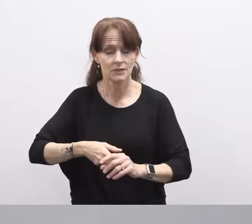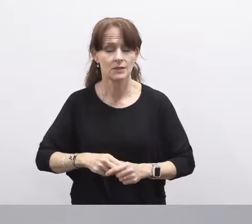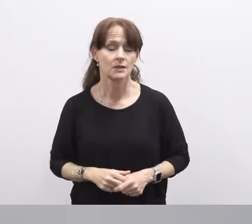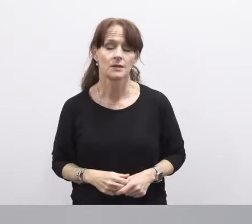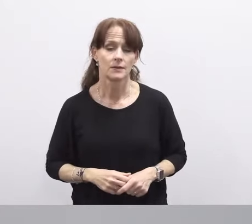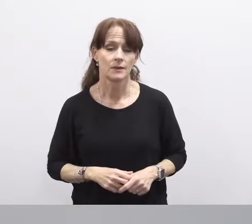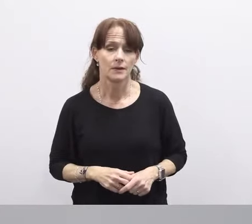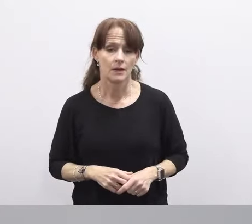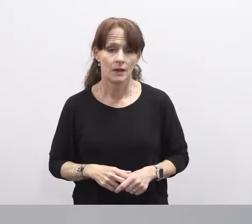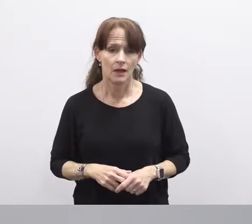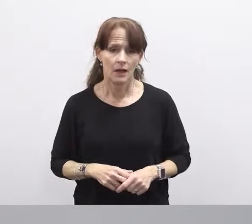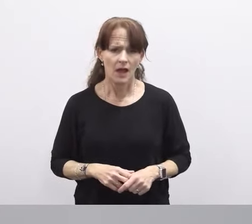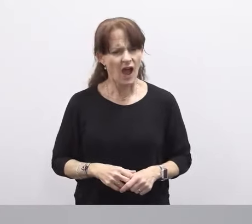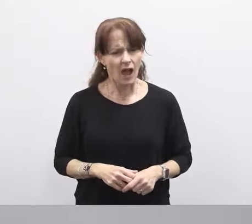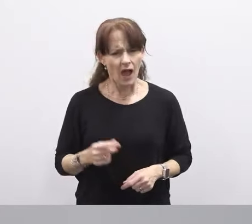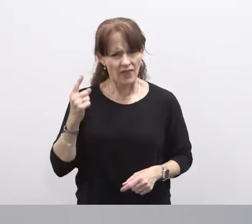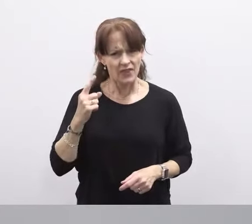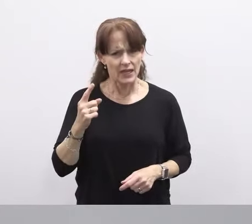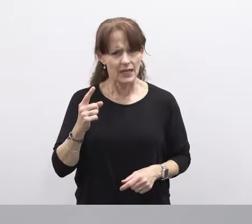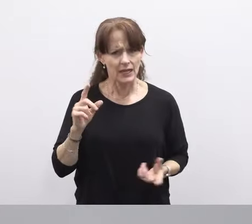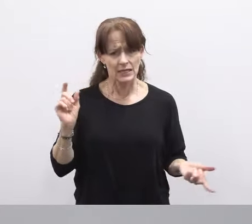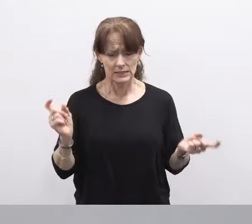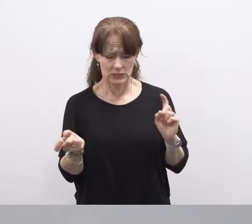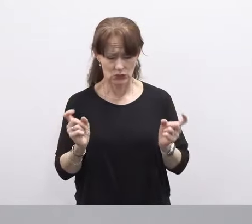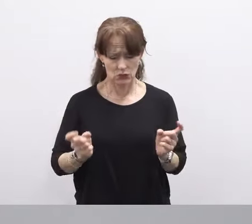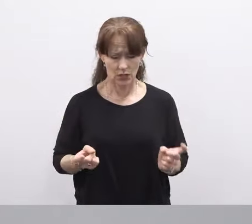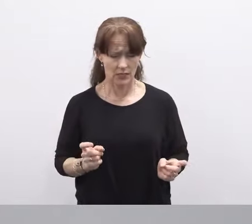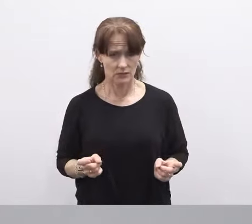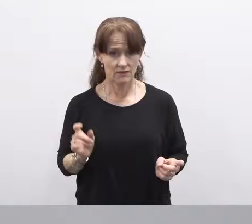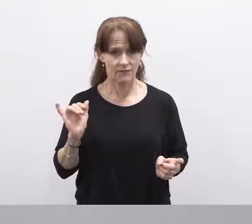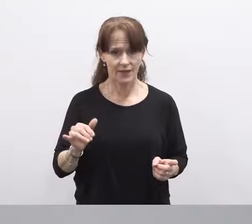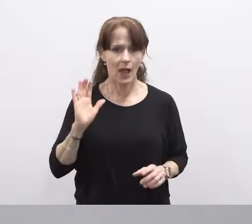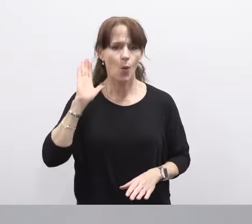And I think as things are changing, that will improve also.